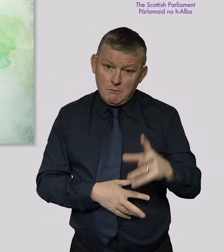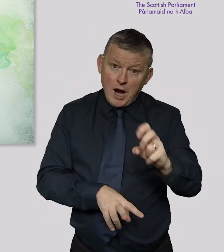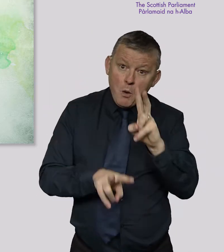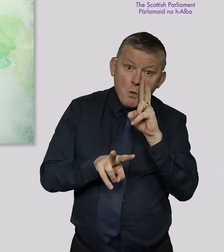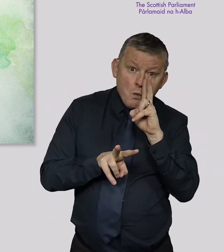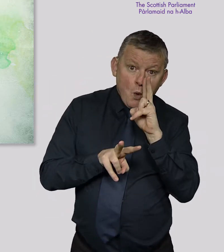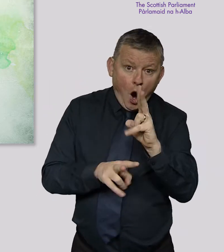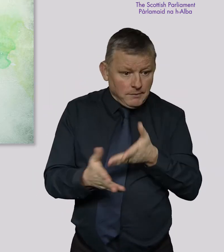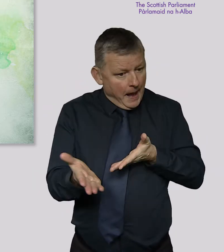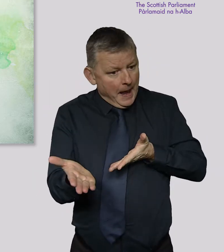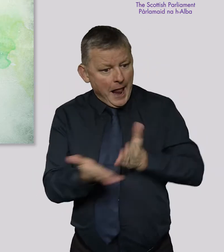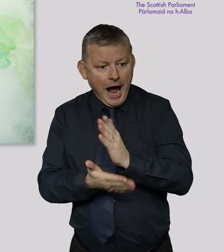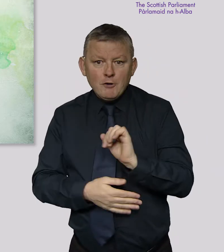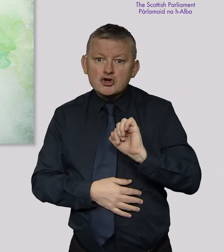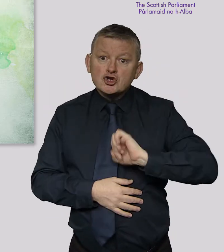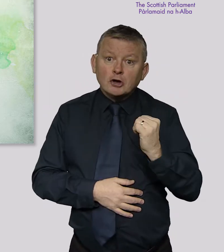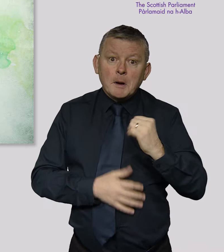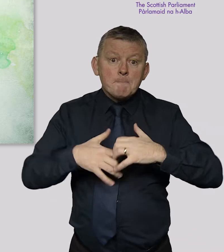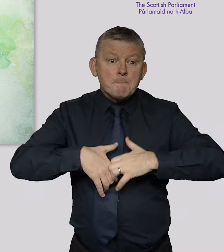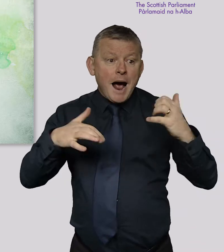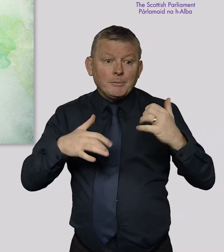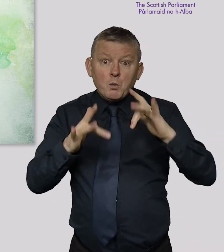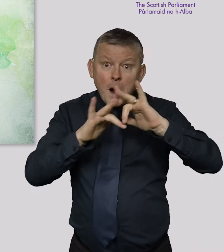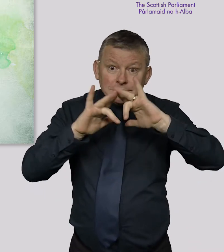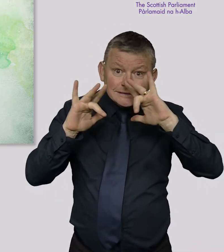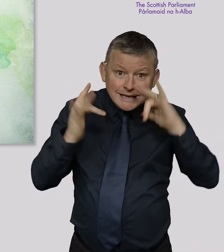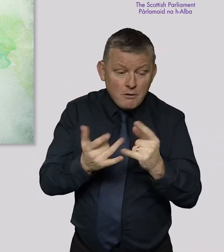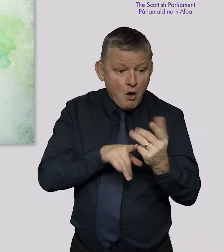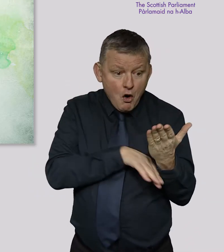You can watch live on the Scottish Parliament website,